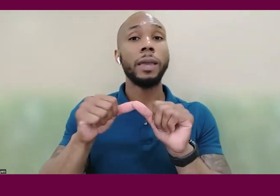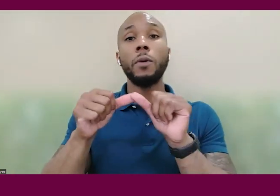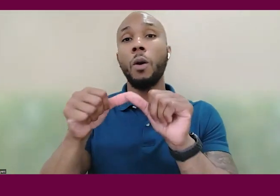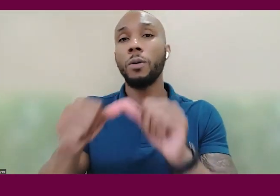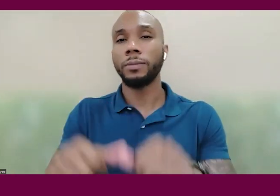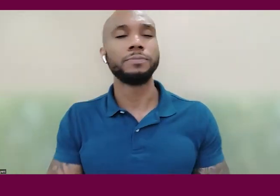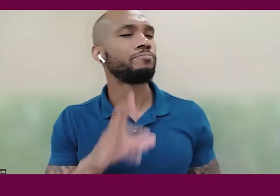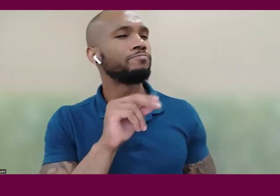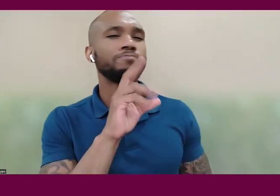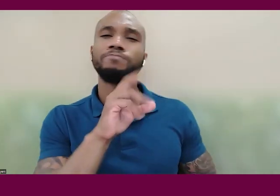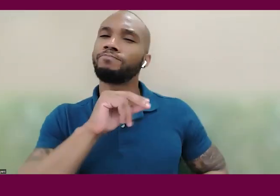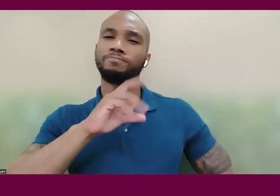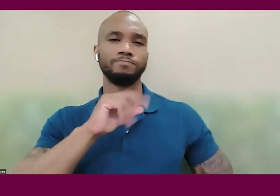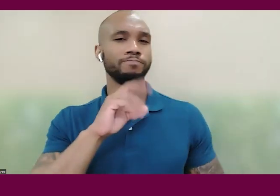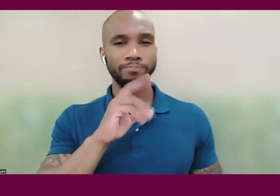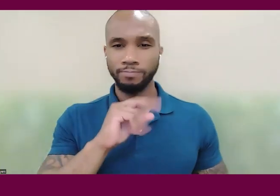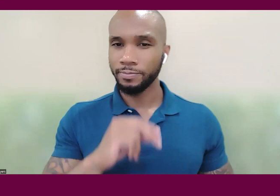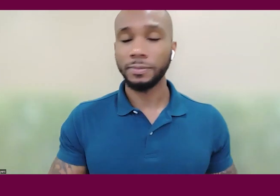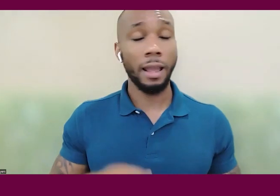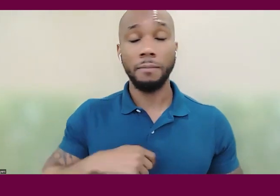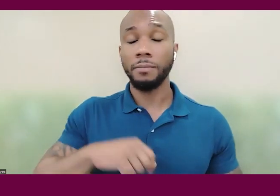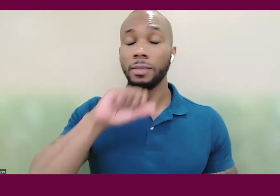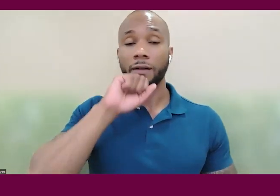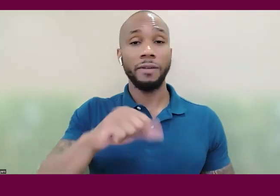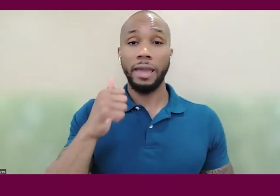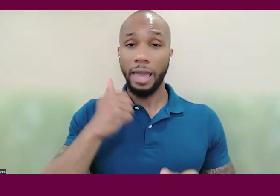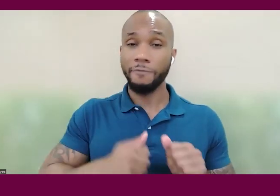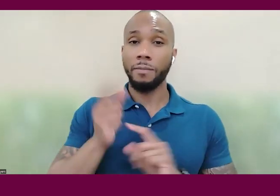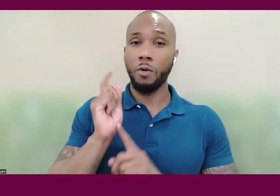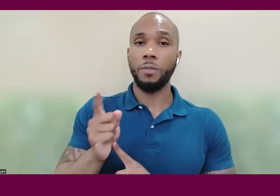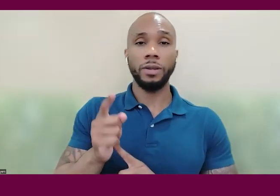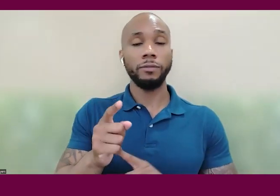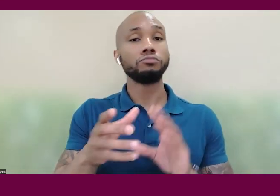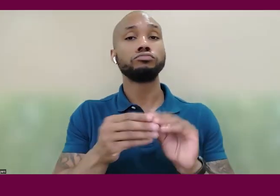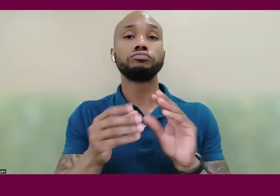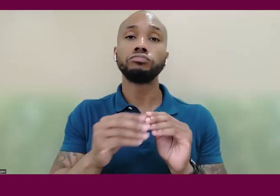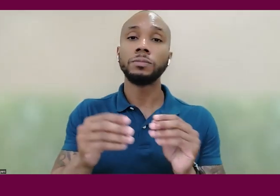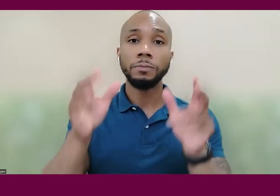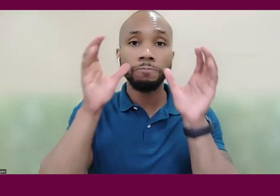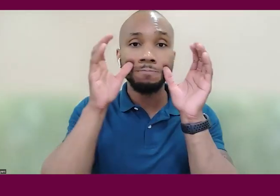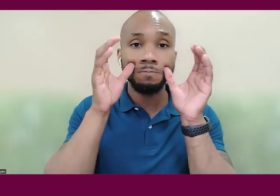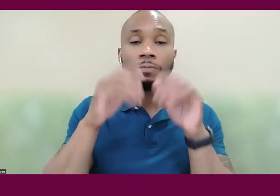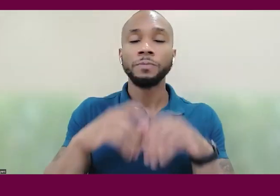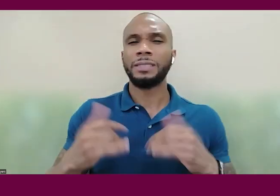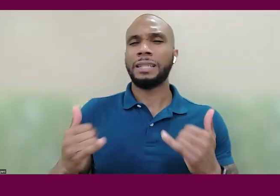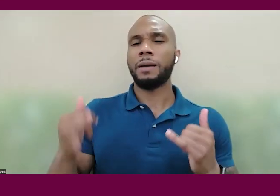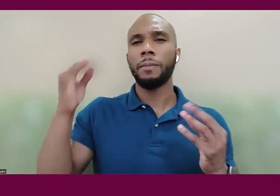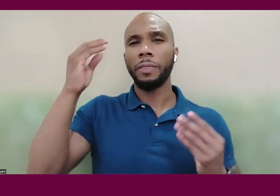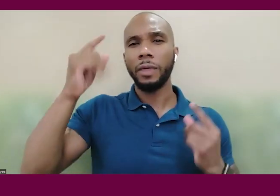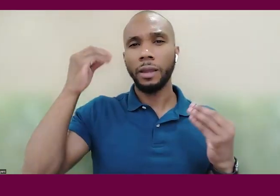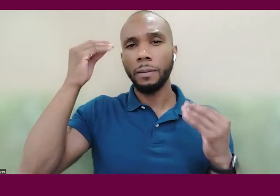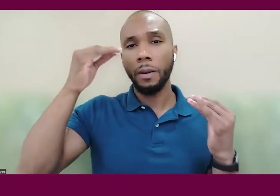Ashley Inkumsah: It's terrible. Lorrell Kilpatrick: I'll keep going on. Ashley Inkumsah: Nope. Nope. I'm loving every minute of it. I really am.